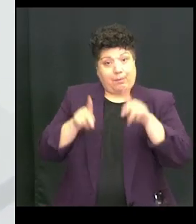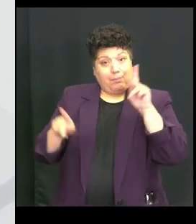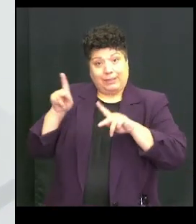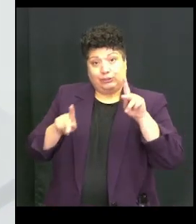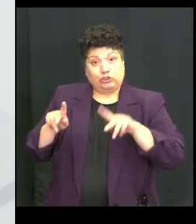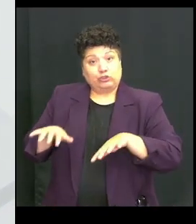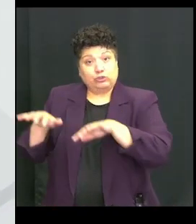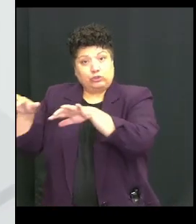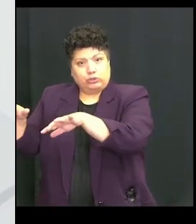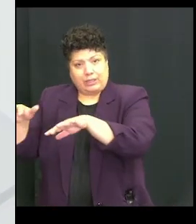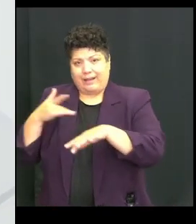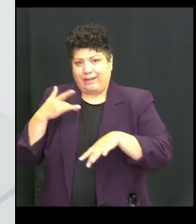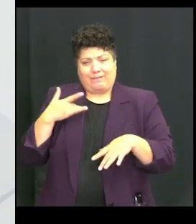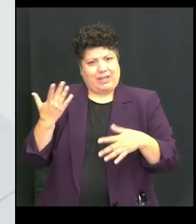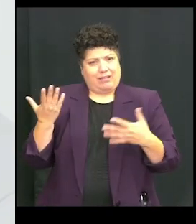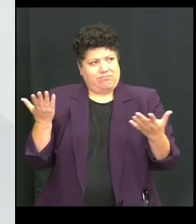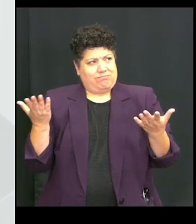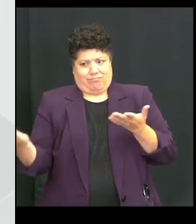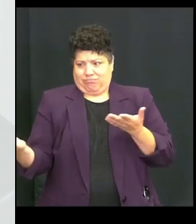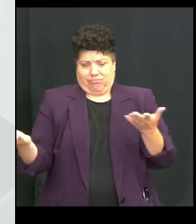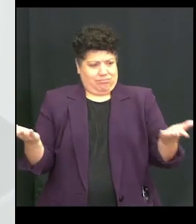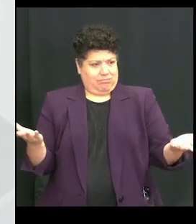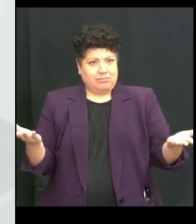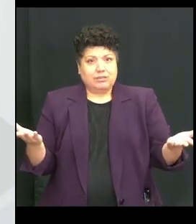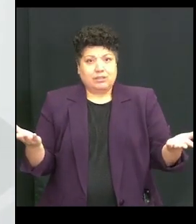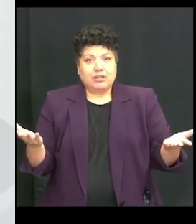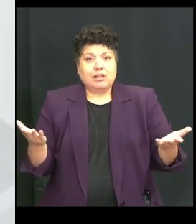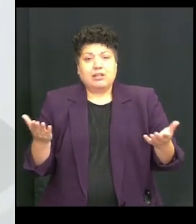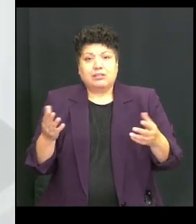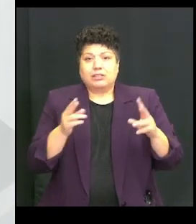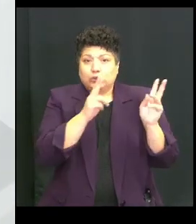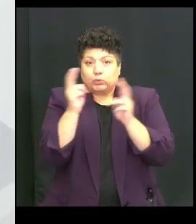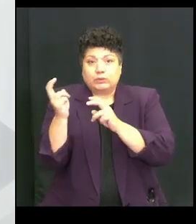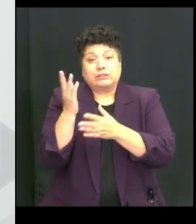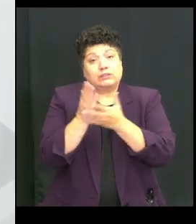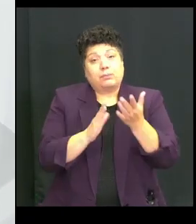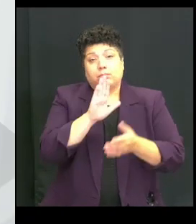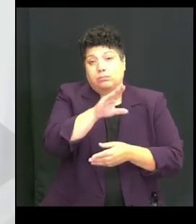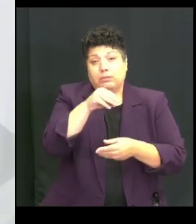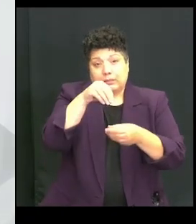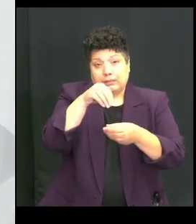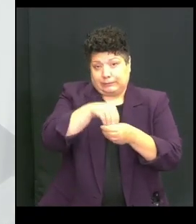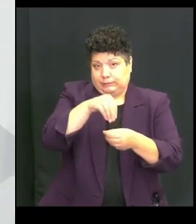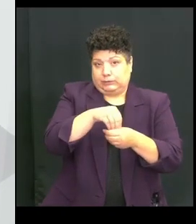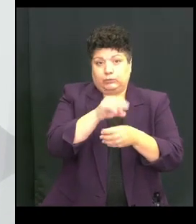And I think what you both just mentioned, some of it is institutionalized, like Question Period. Yes, absolutely.